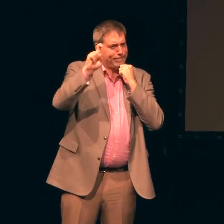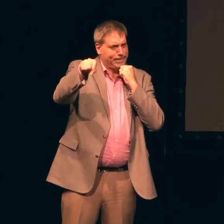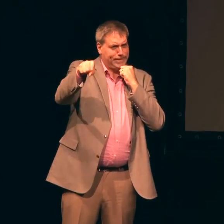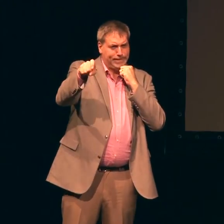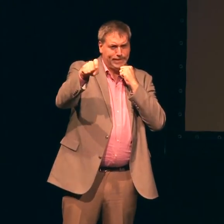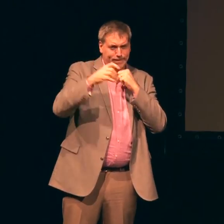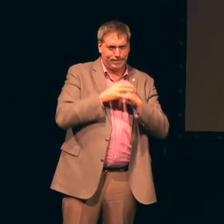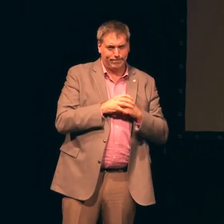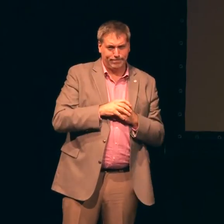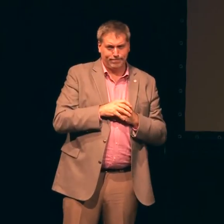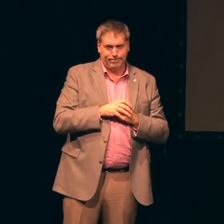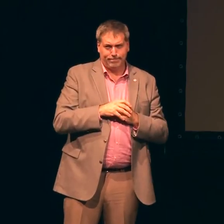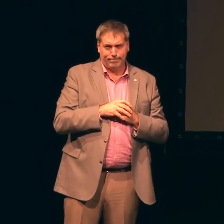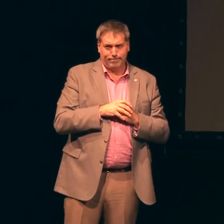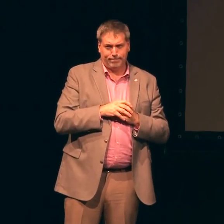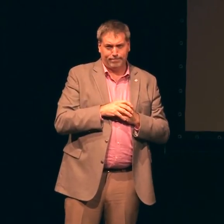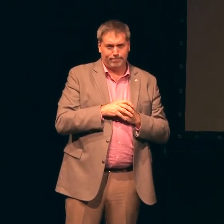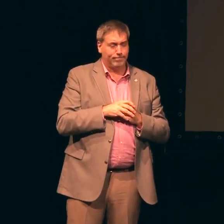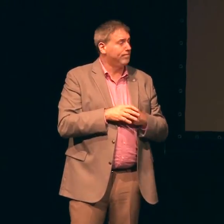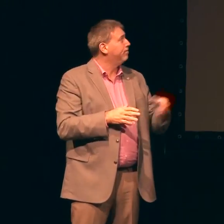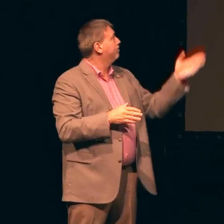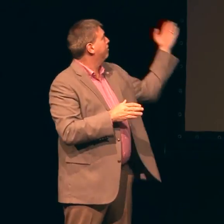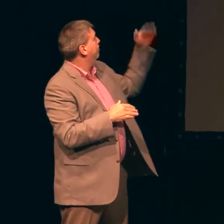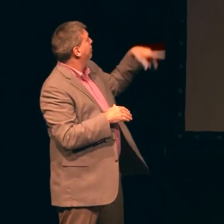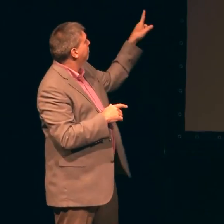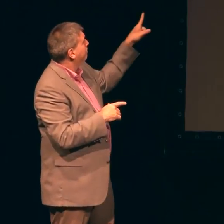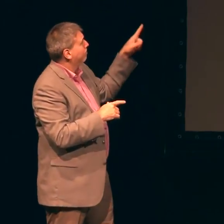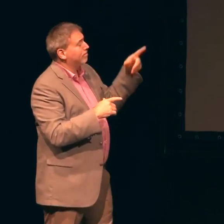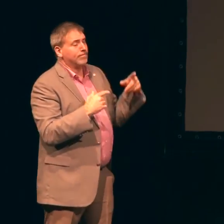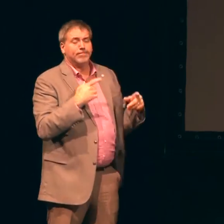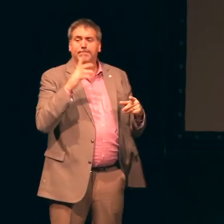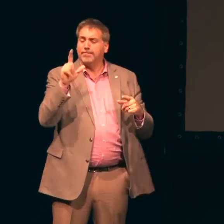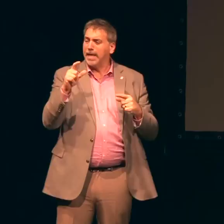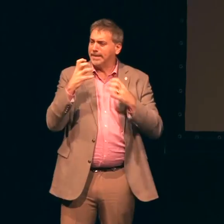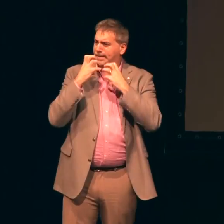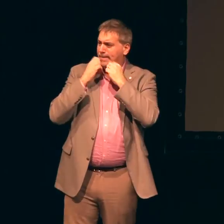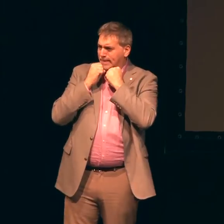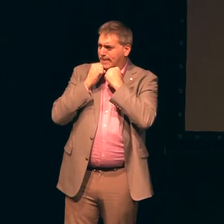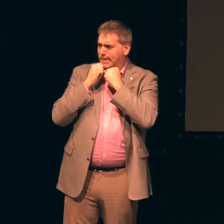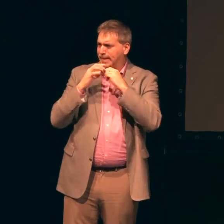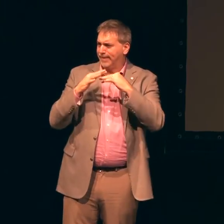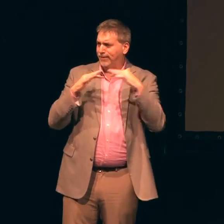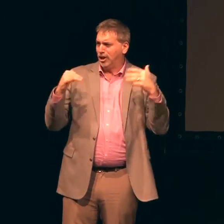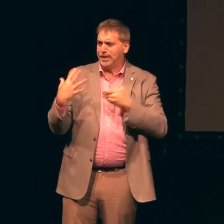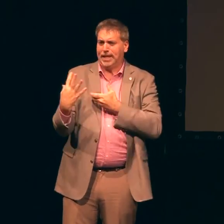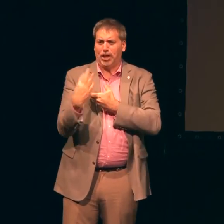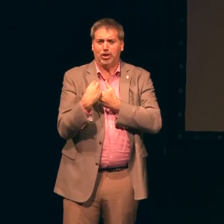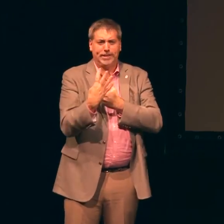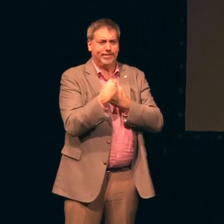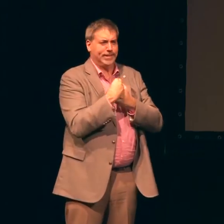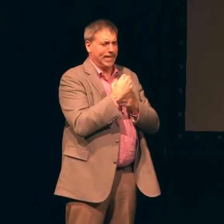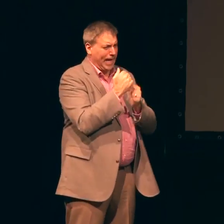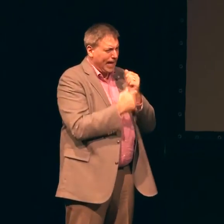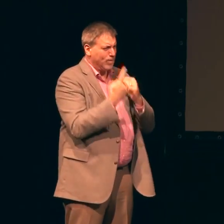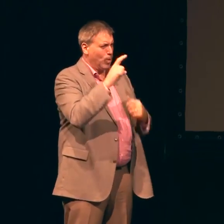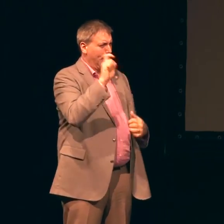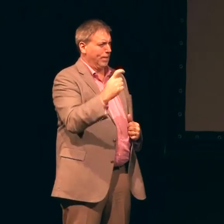culture and heritage, we must embrace it, we must cherish it, we must preserve it. And we